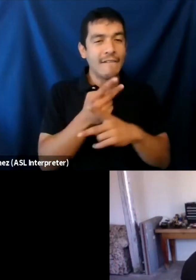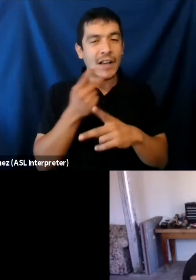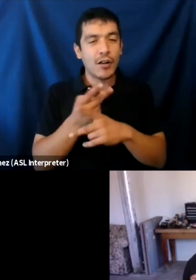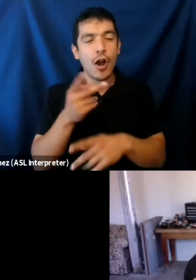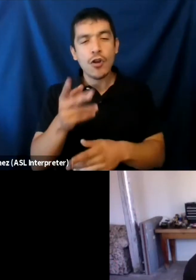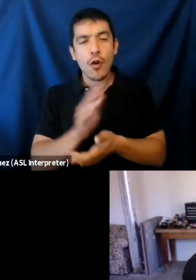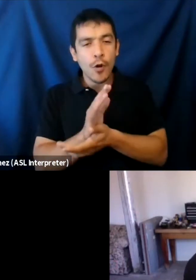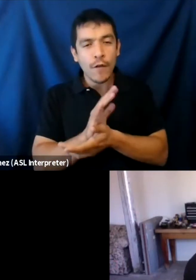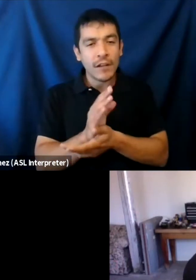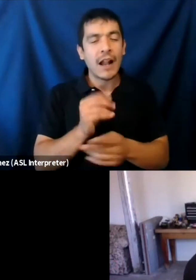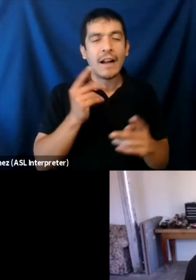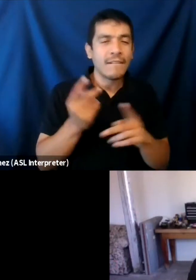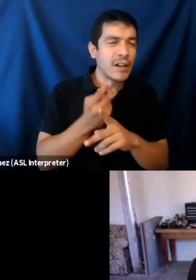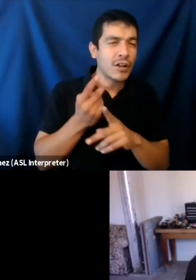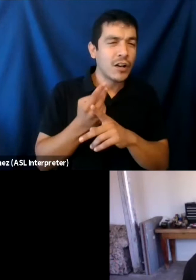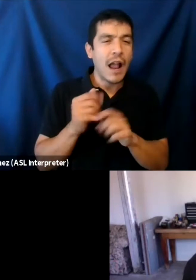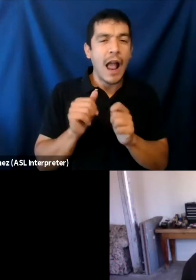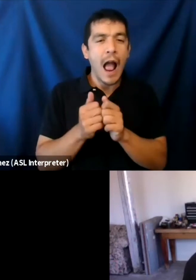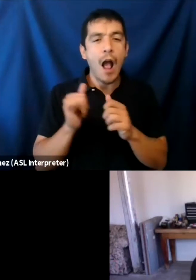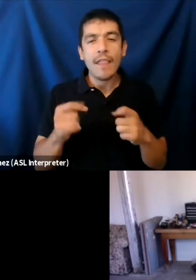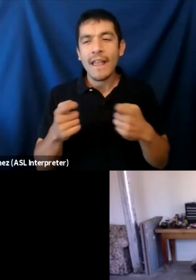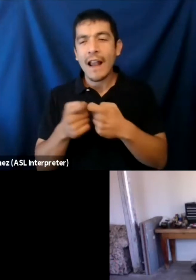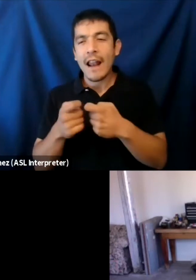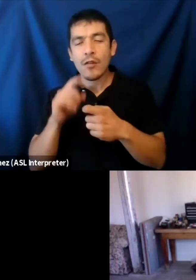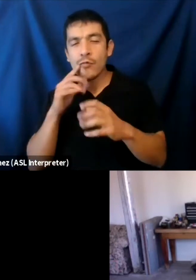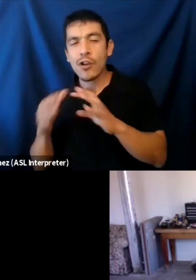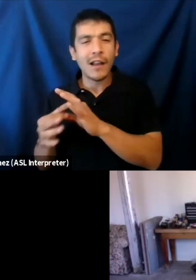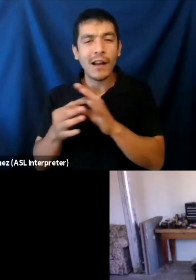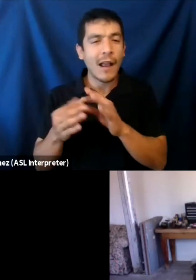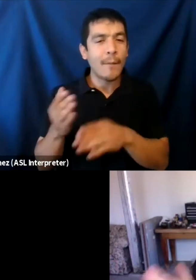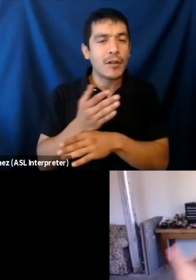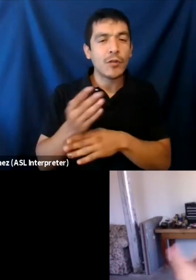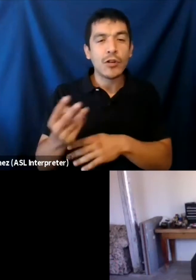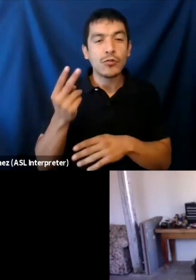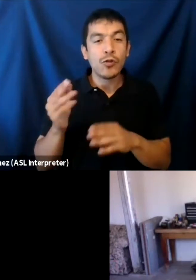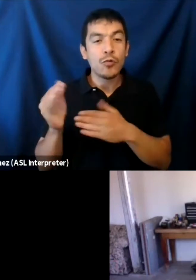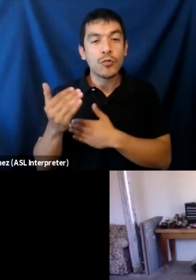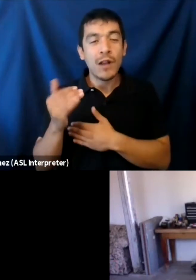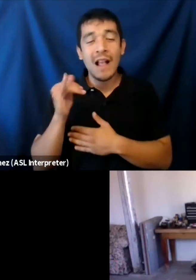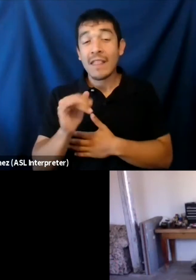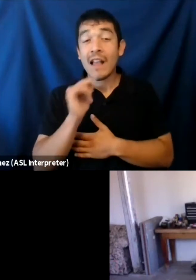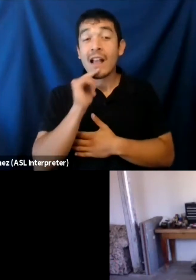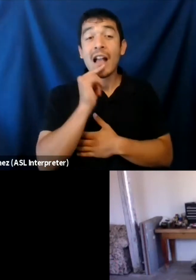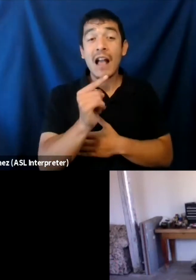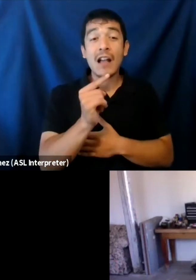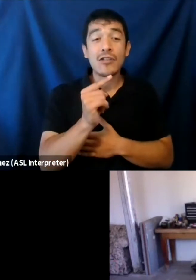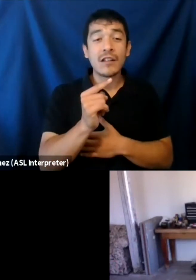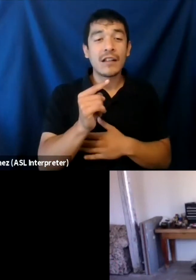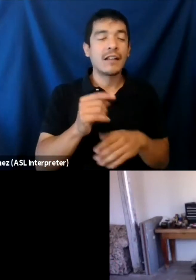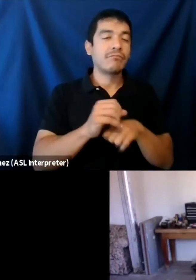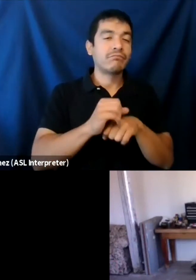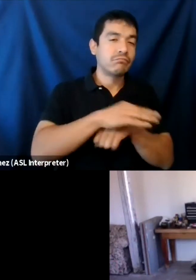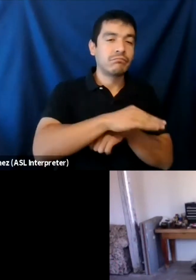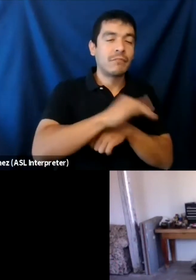and figure out how the electric is gonna connect between two rooms, like that actually ends up influencing the structure of the film.